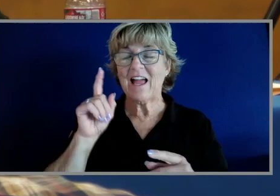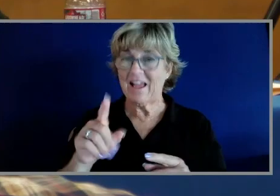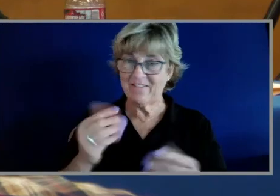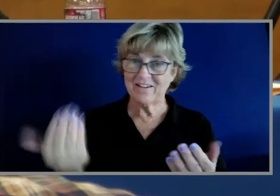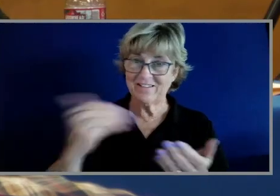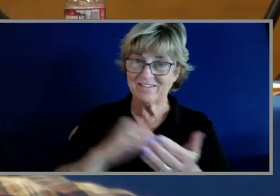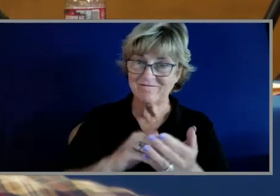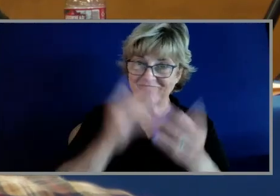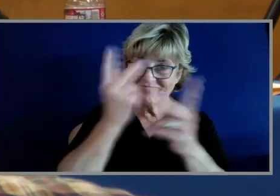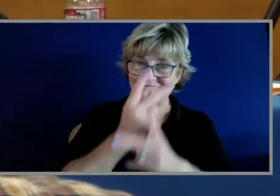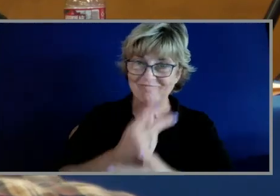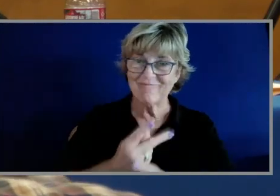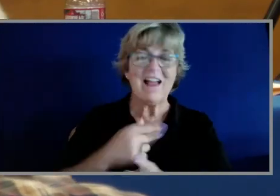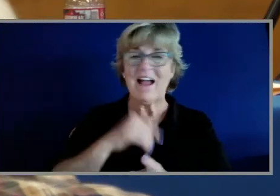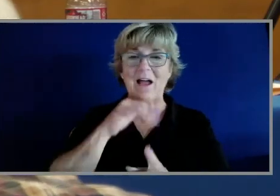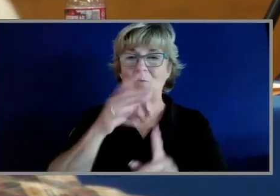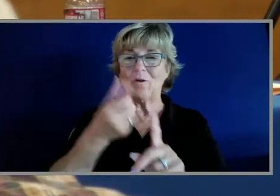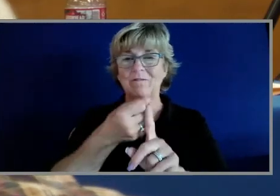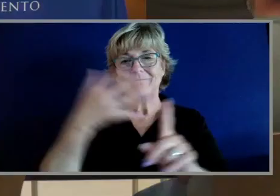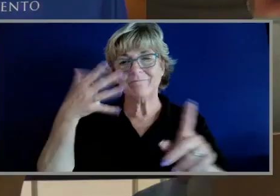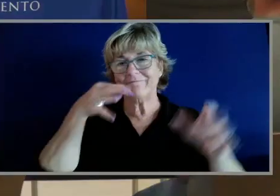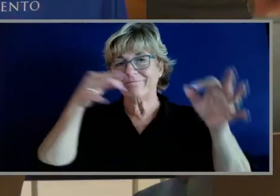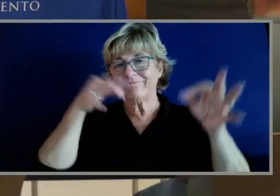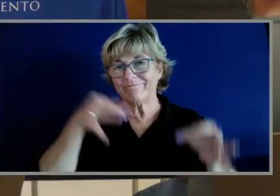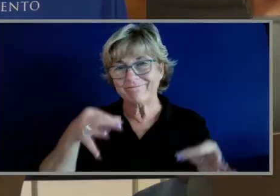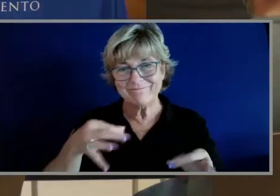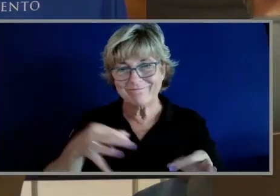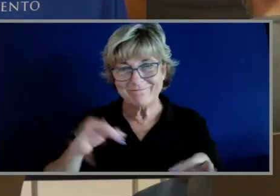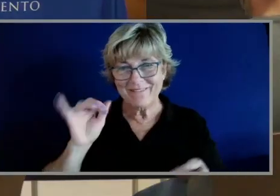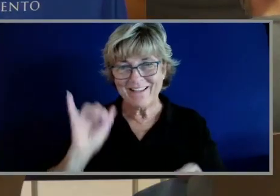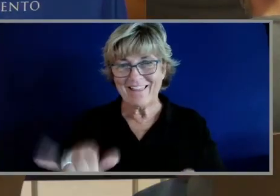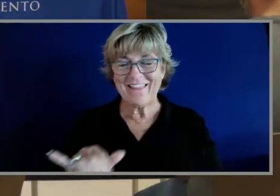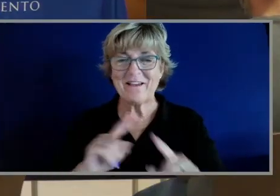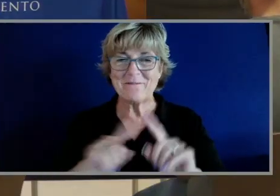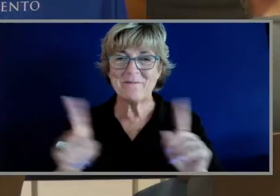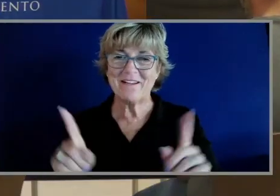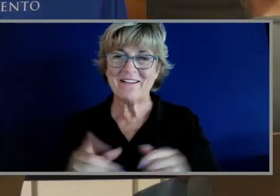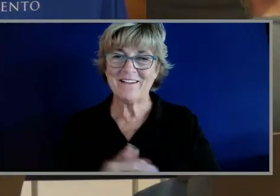Studio: But those it's it's called the invitation process back at the census bureau and we don't have time to go into how